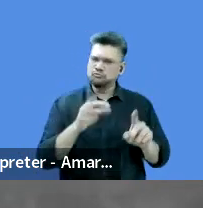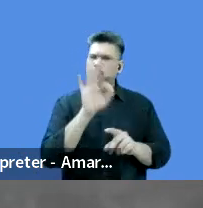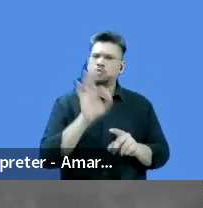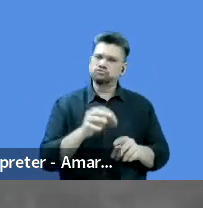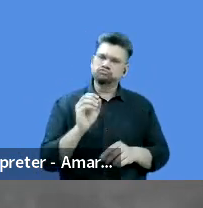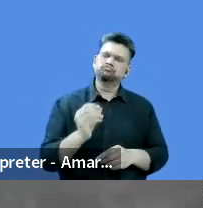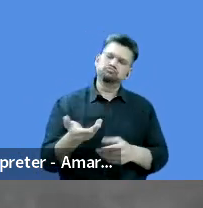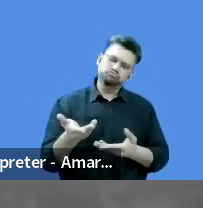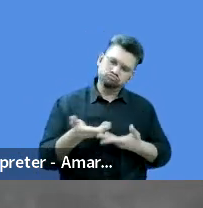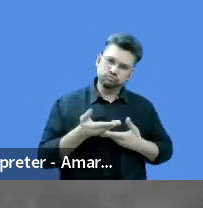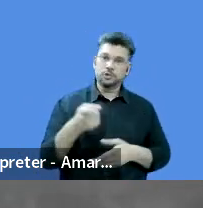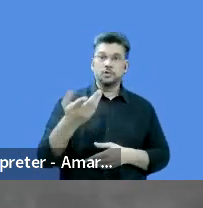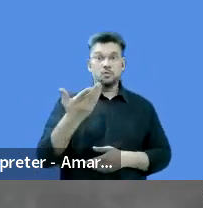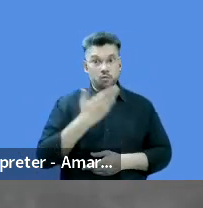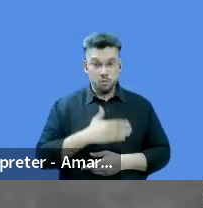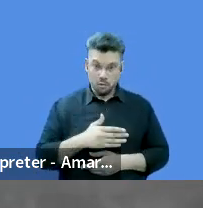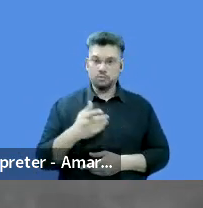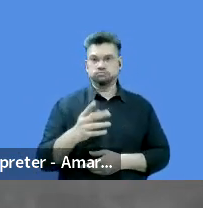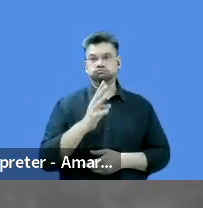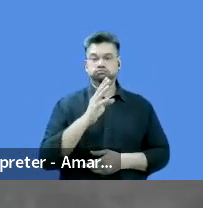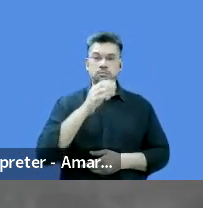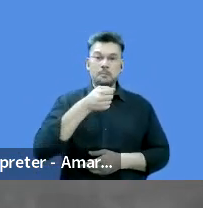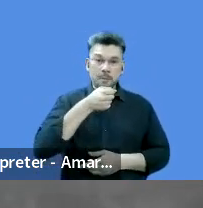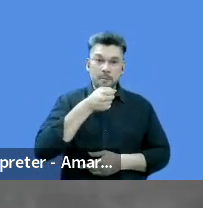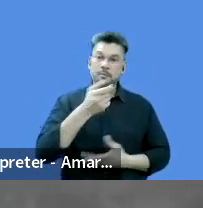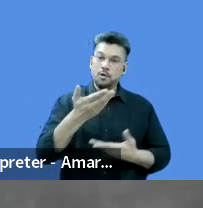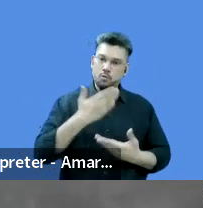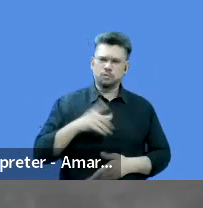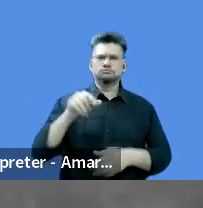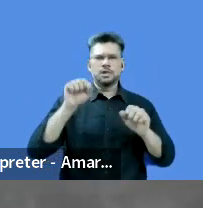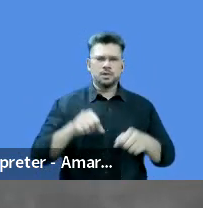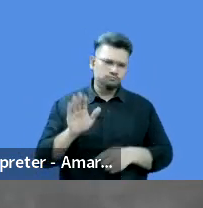answer your question, feel free to specify. If you wish to take